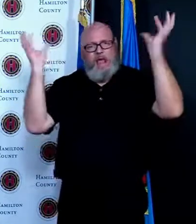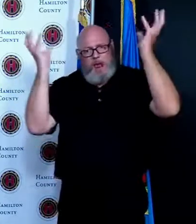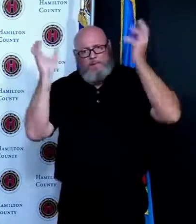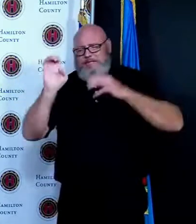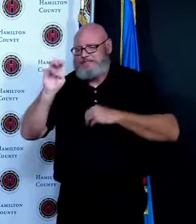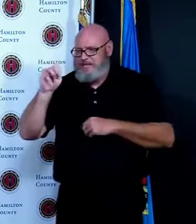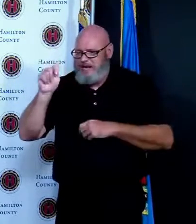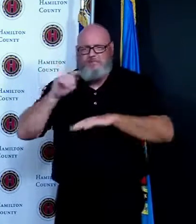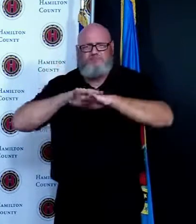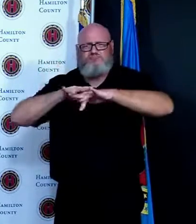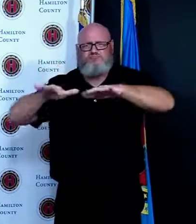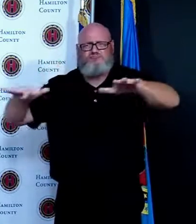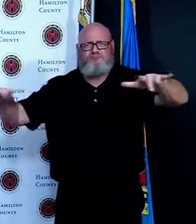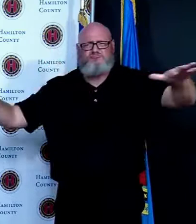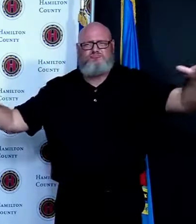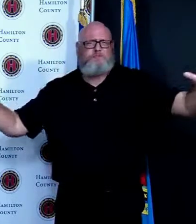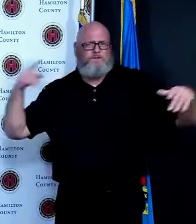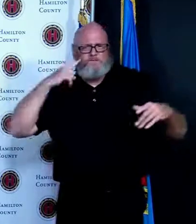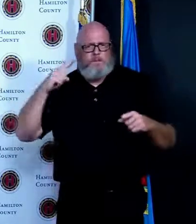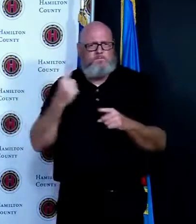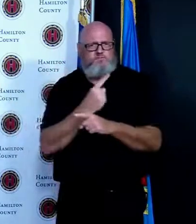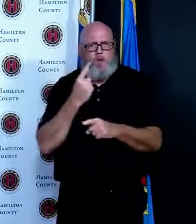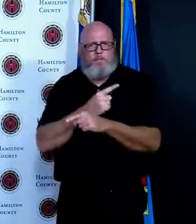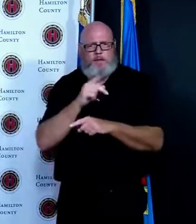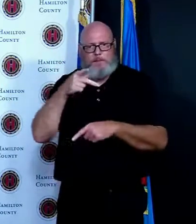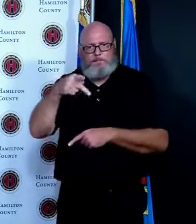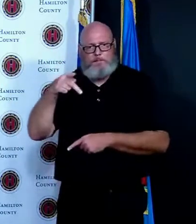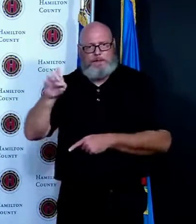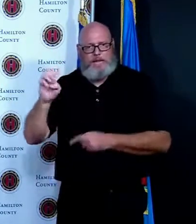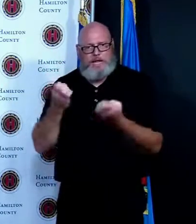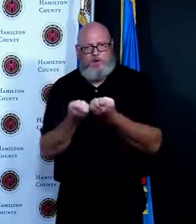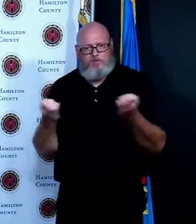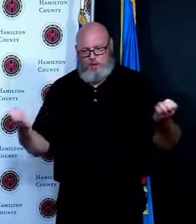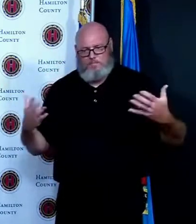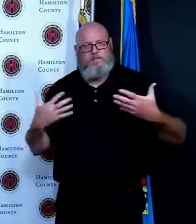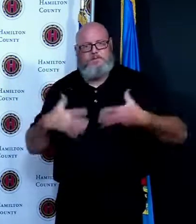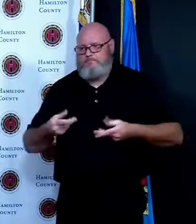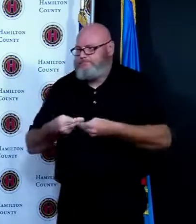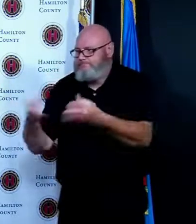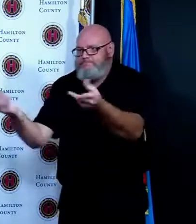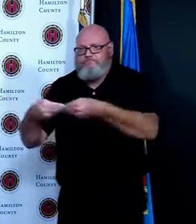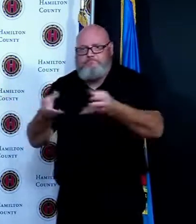available to them and as you can see we've we've helped I mean this number changes every day so